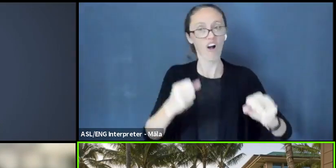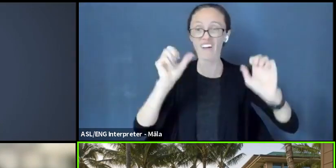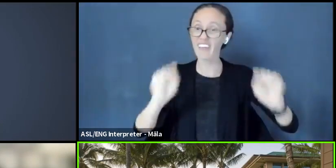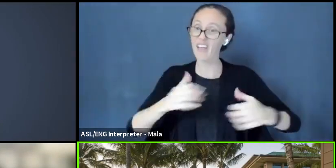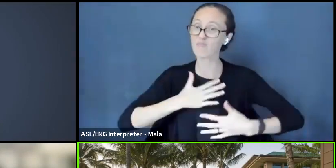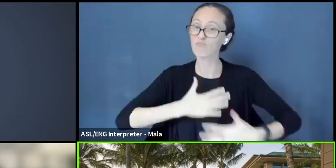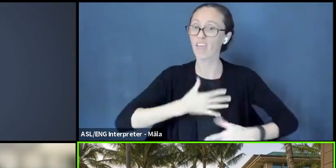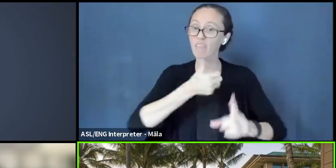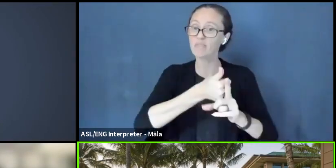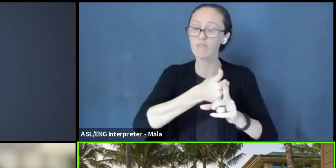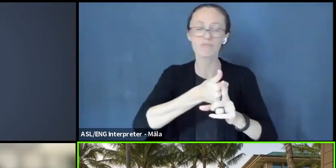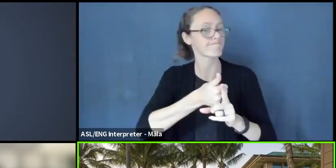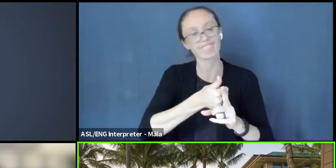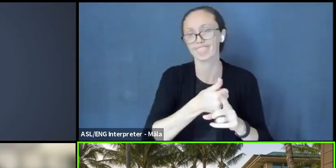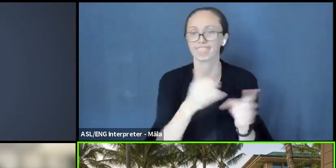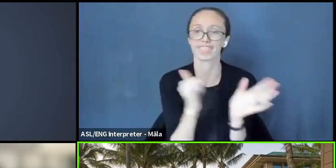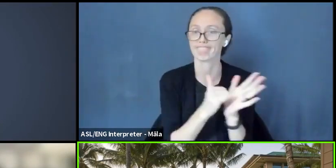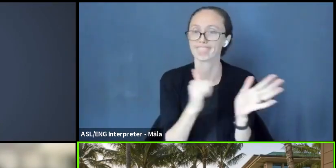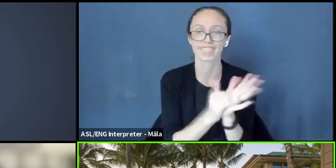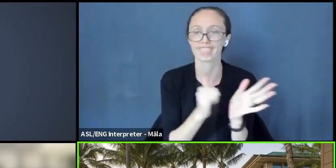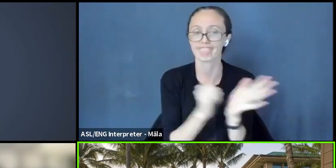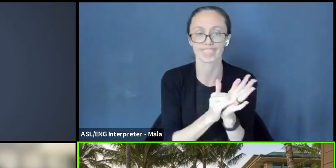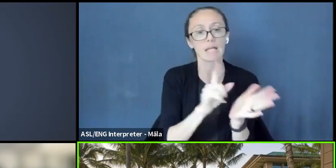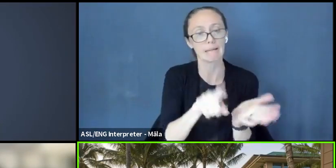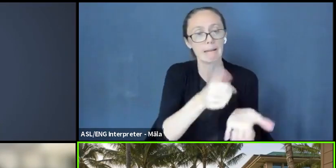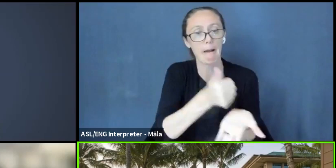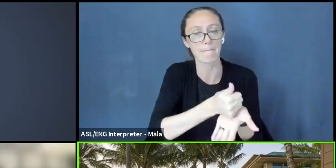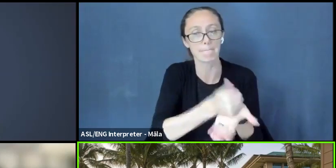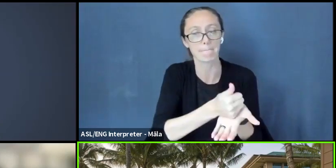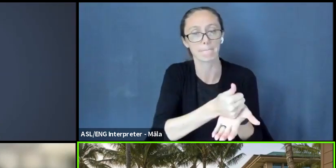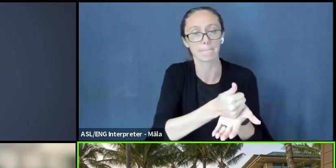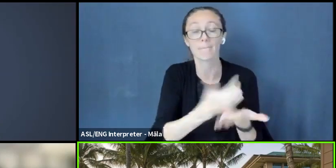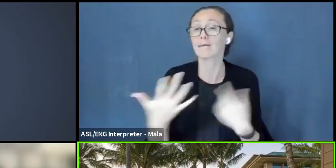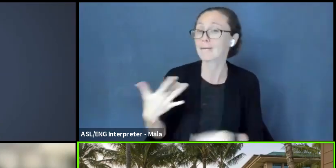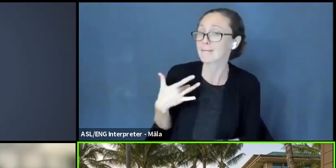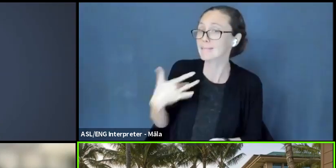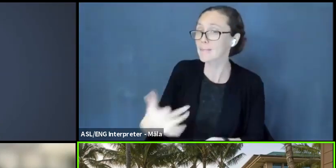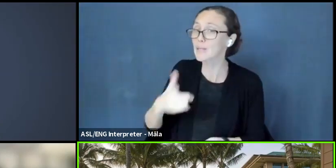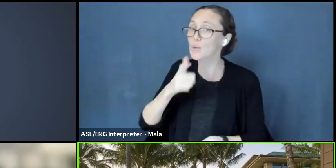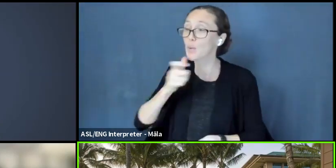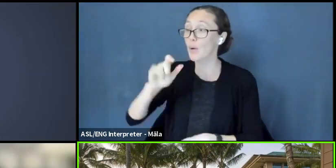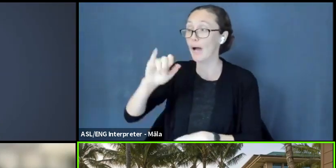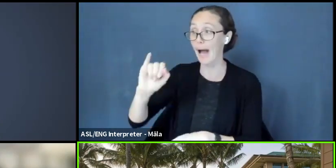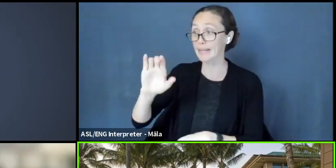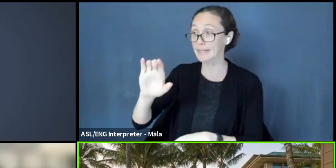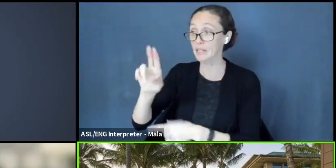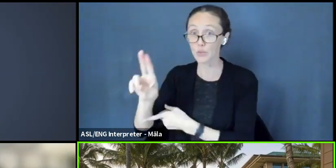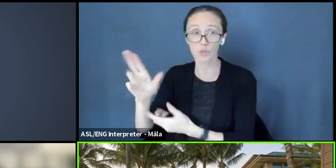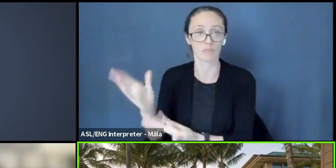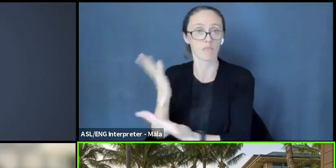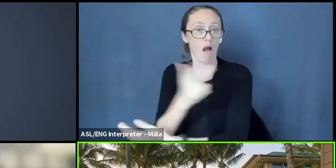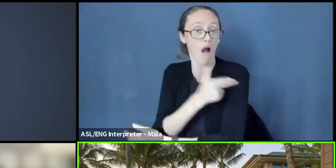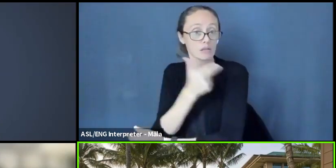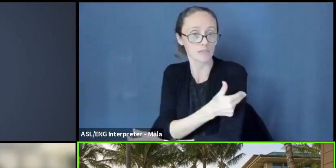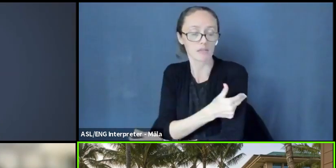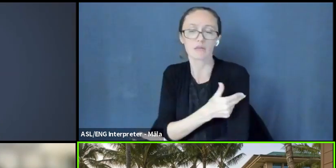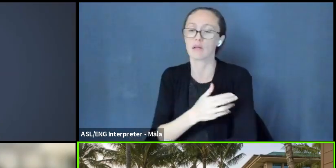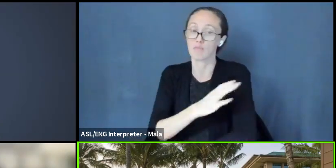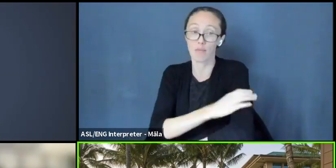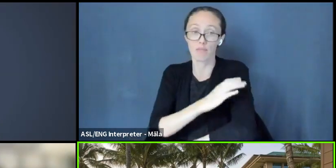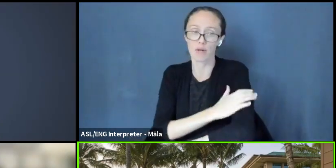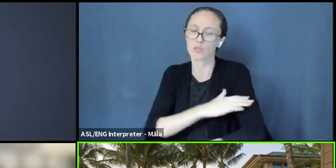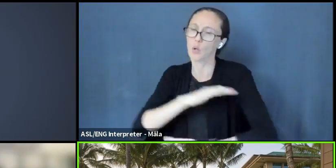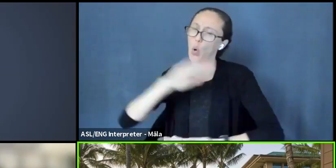care units often have very low blood pressure because the heart and the lung are damaged